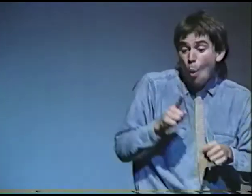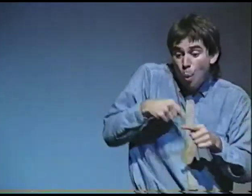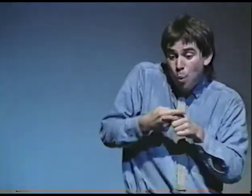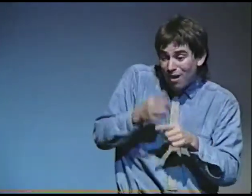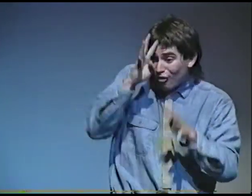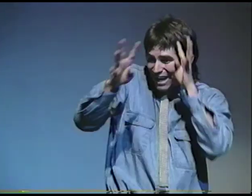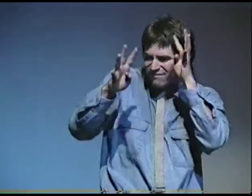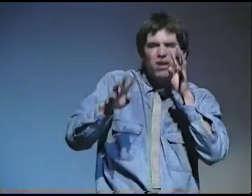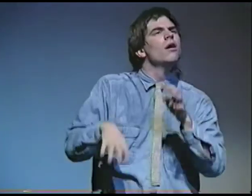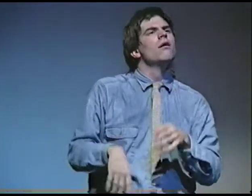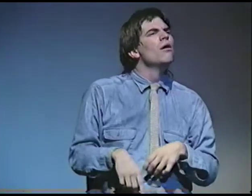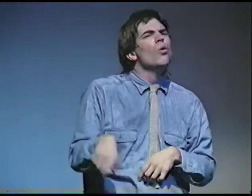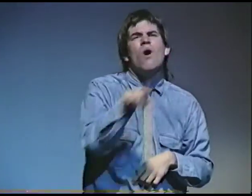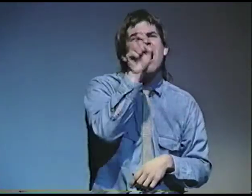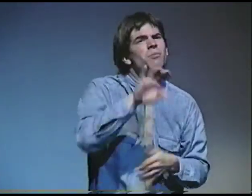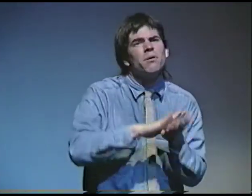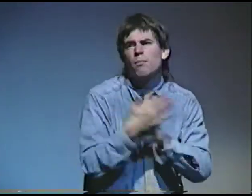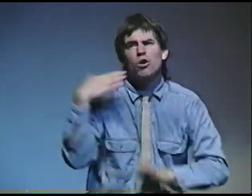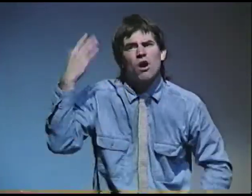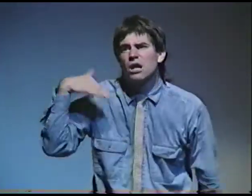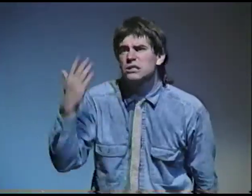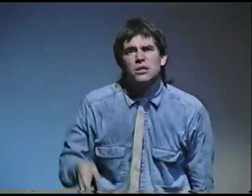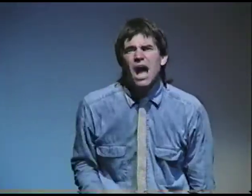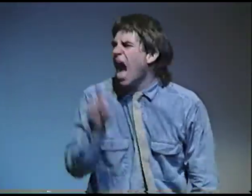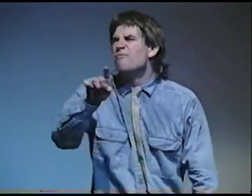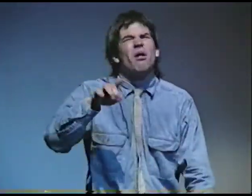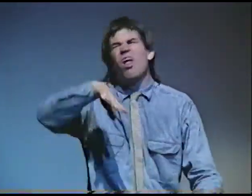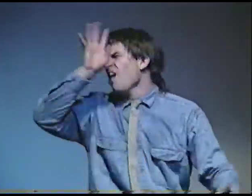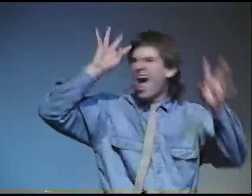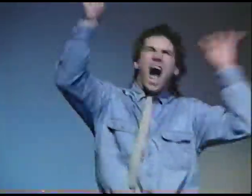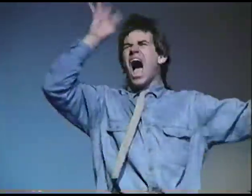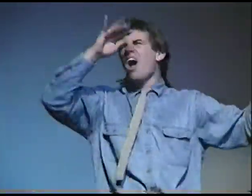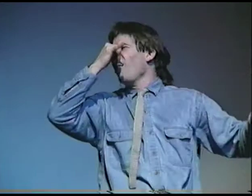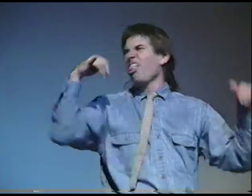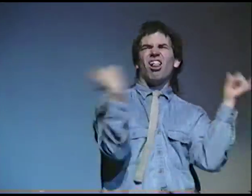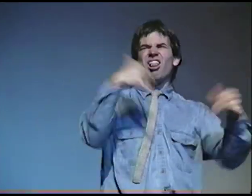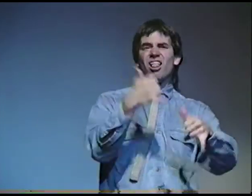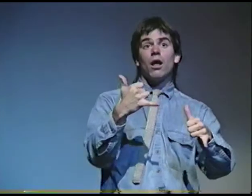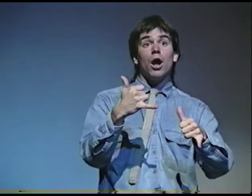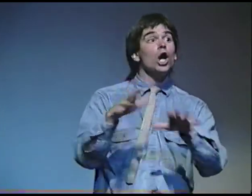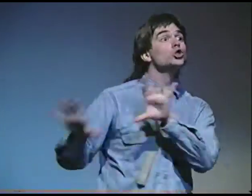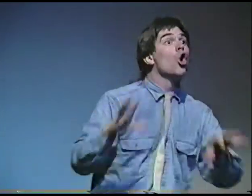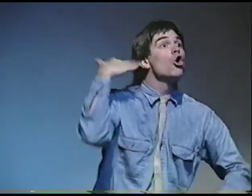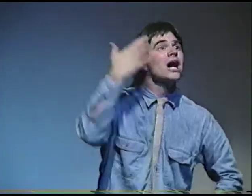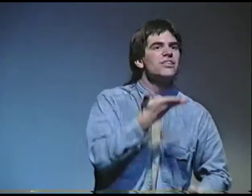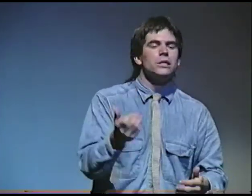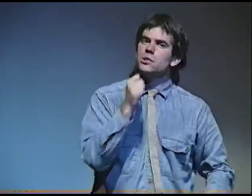in the world to create. You have to become crazy. You have to just be silly and create.